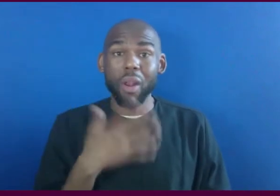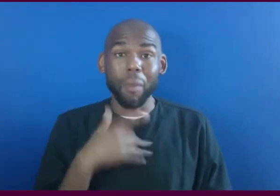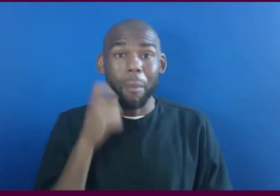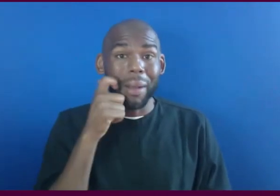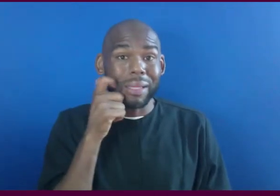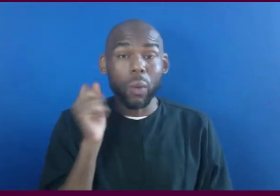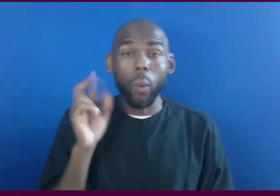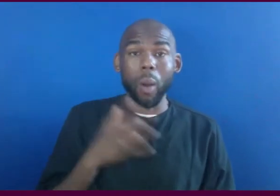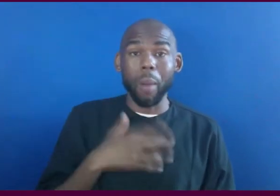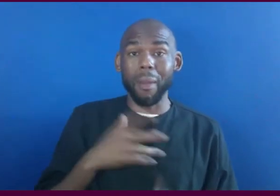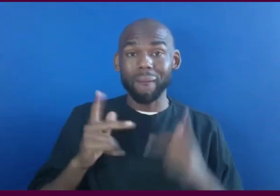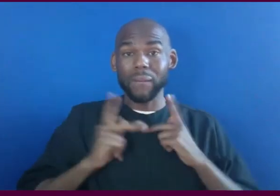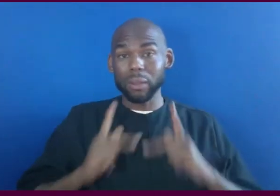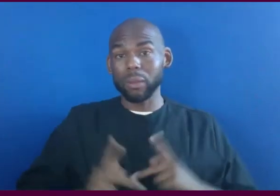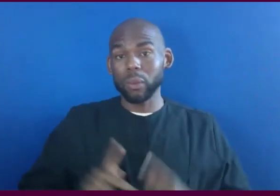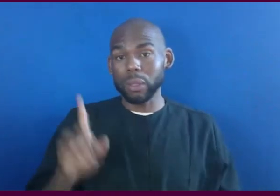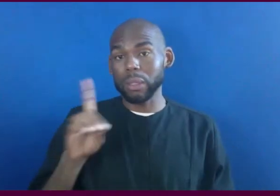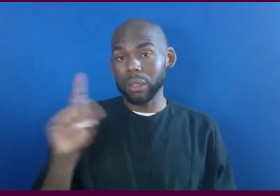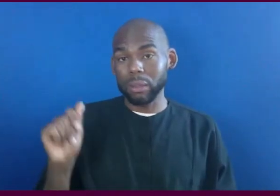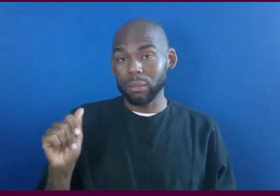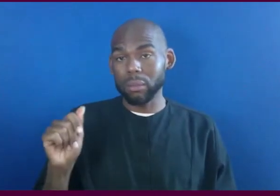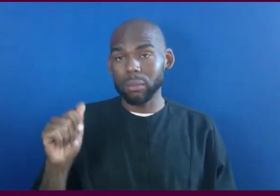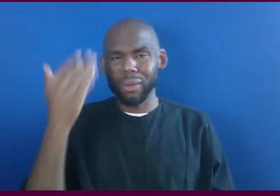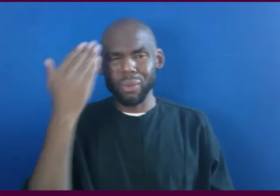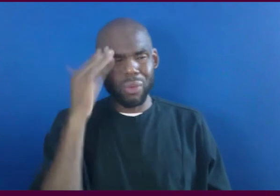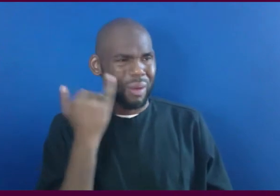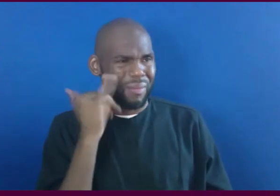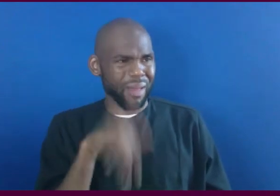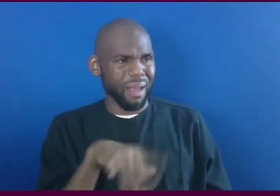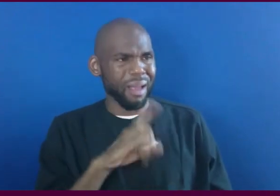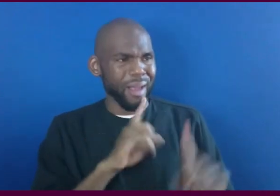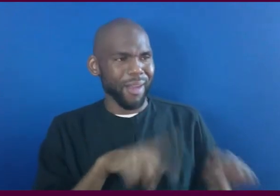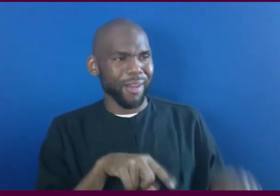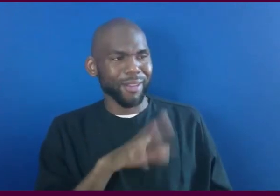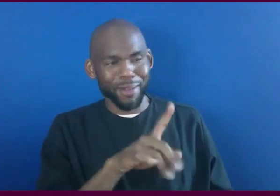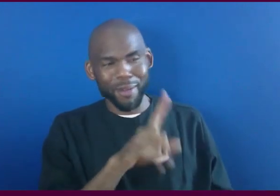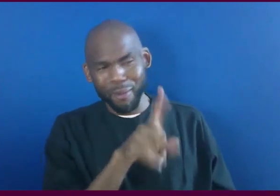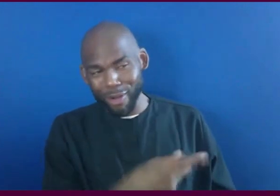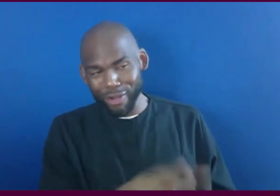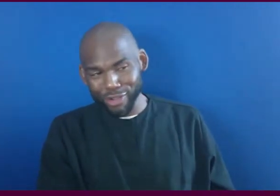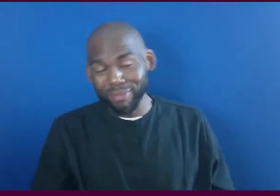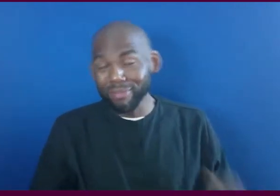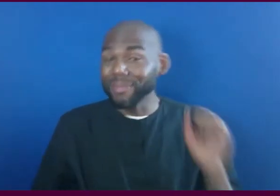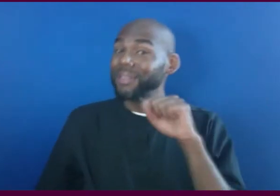skin or my physical disability. I don't know if that answers your question but... Ashley Inkumsah: Yes.